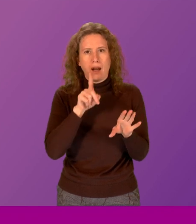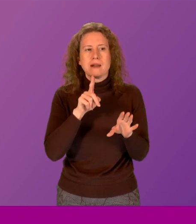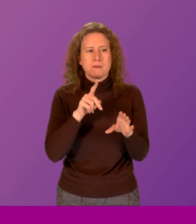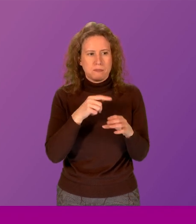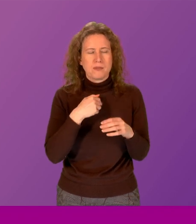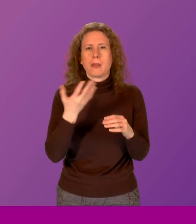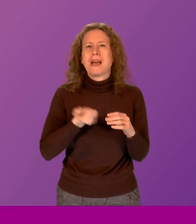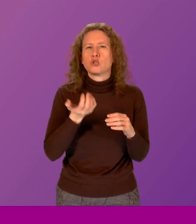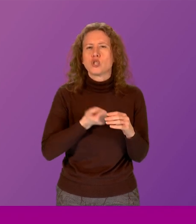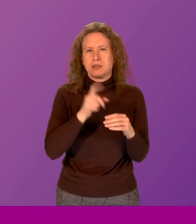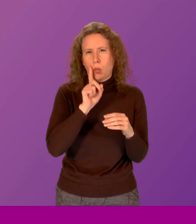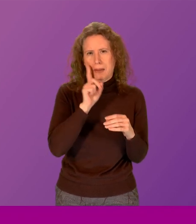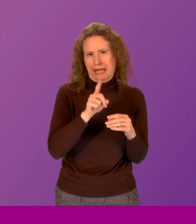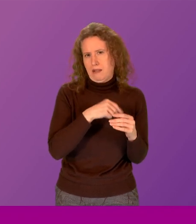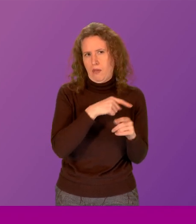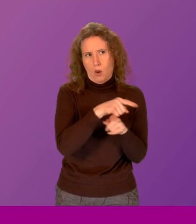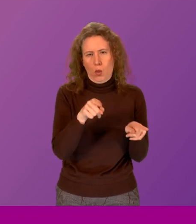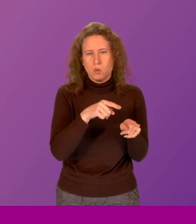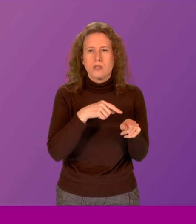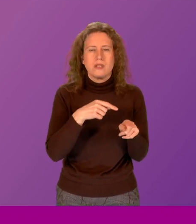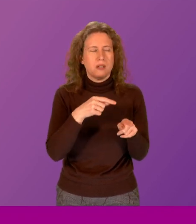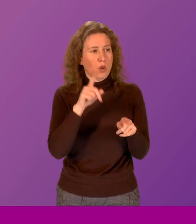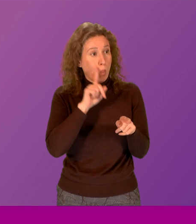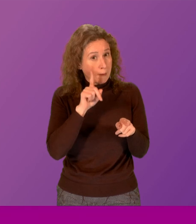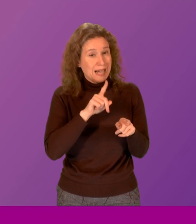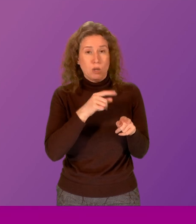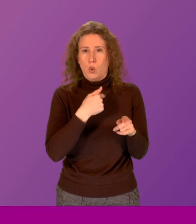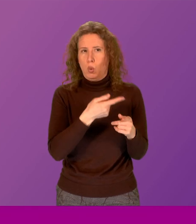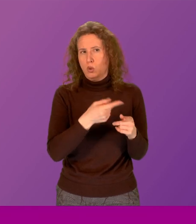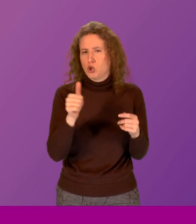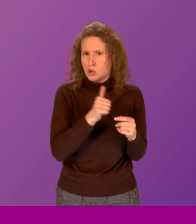his back on them. That is unforgivable. The WASPI women will not forget and they will not forgive.